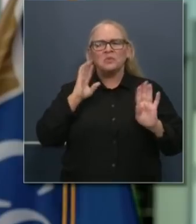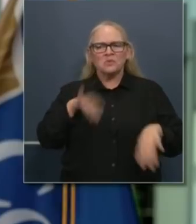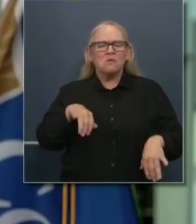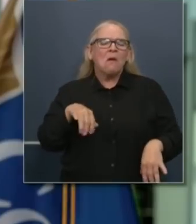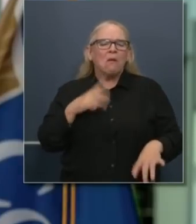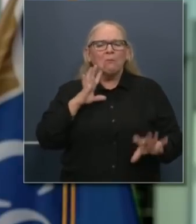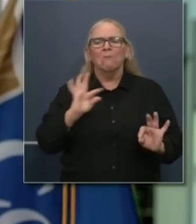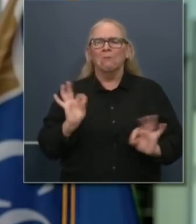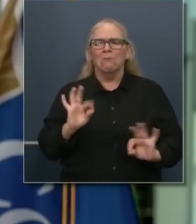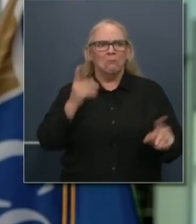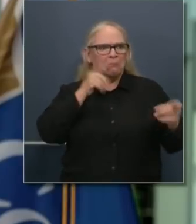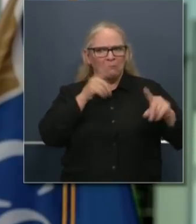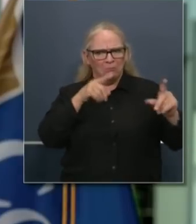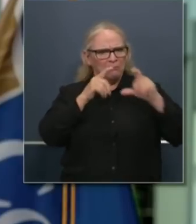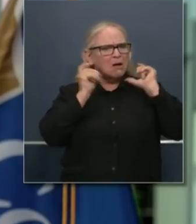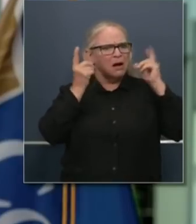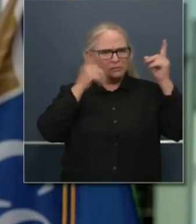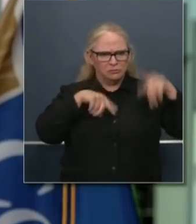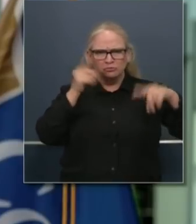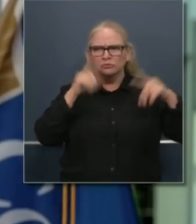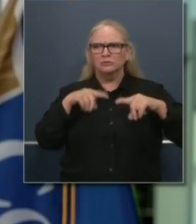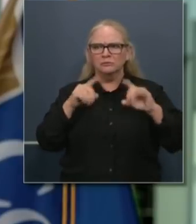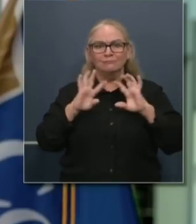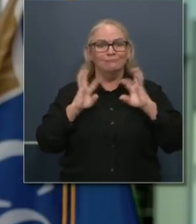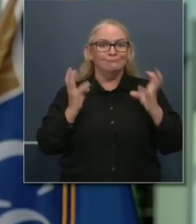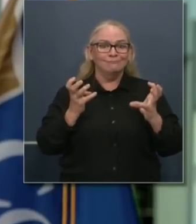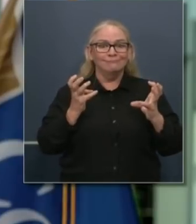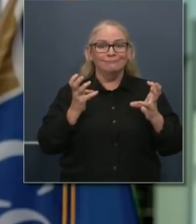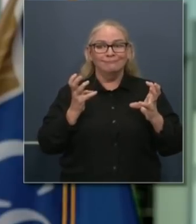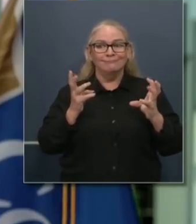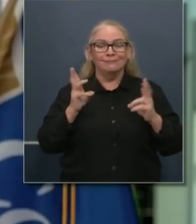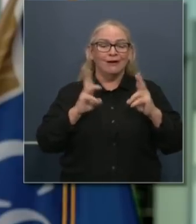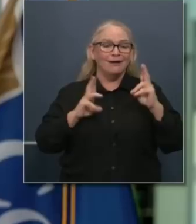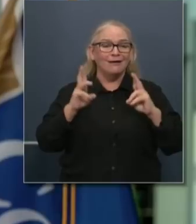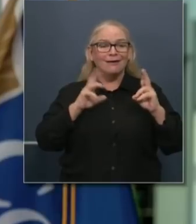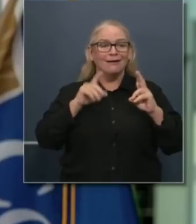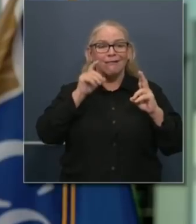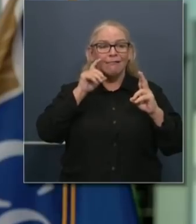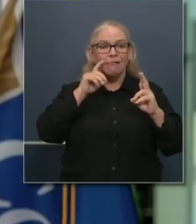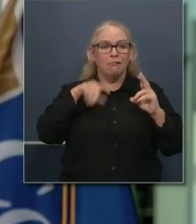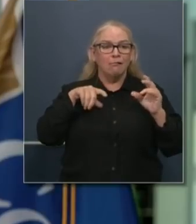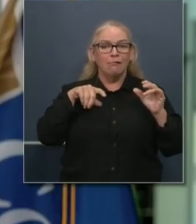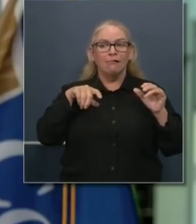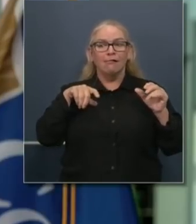OF OUR HOUSEHOLDS EITHER IN LARGE CONGREGATE EVENTS OR IN OUR BACKYARD.